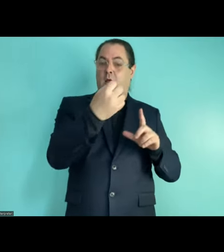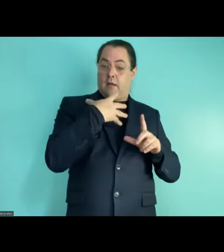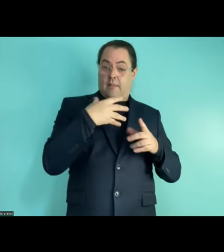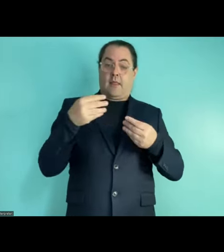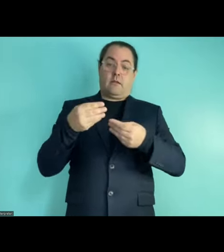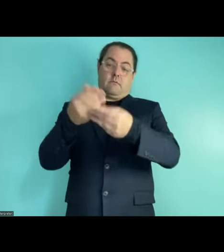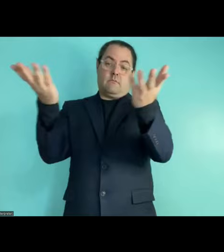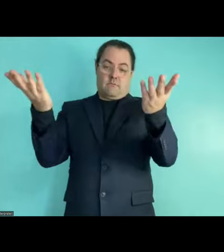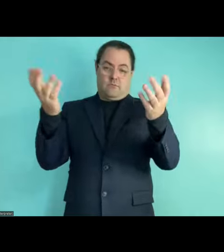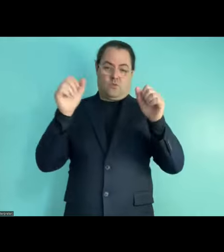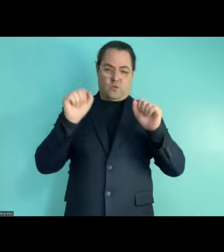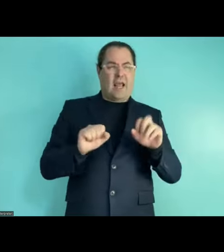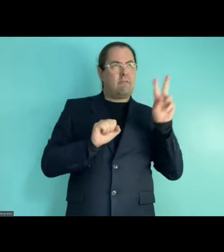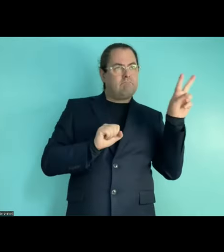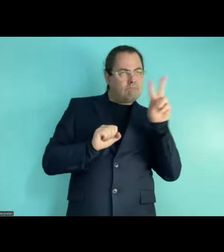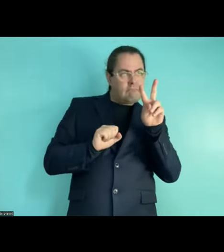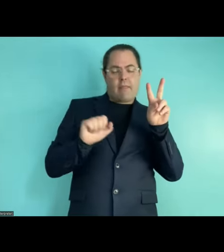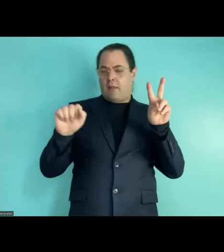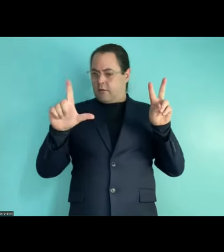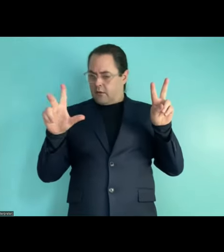slides so you have all the information in 16:54:34 one package.